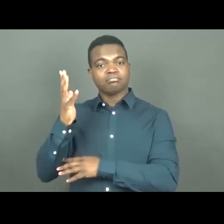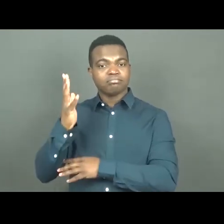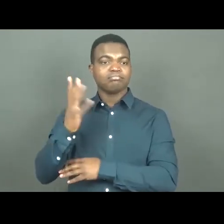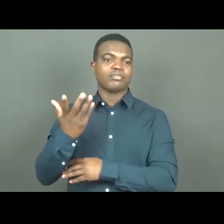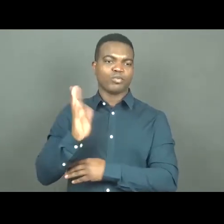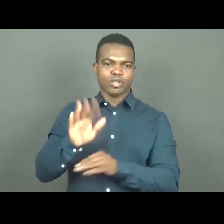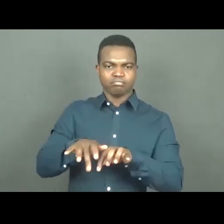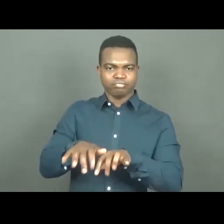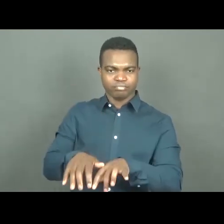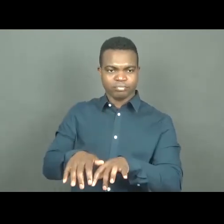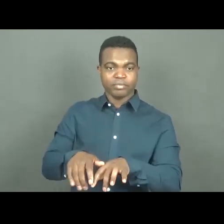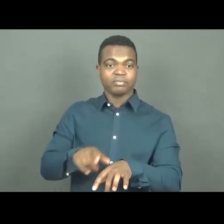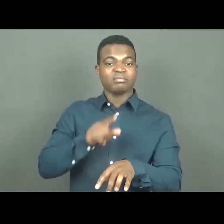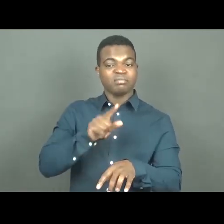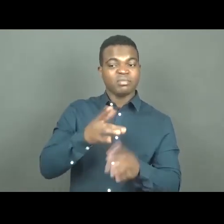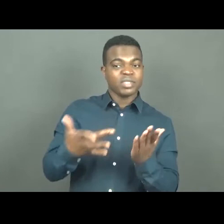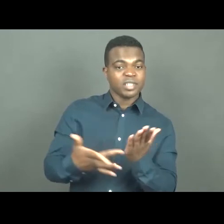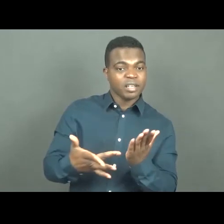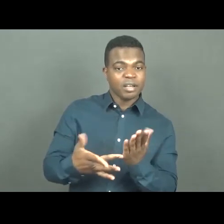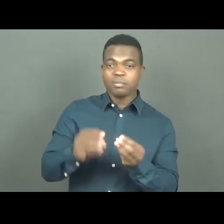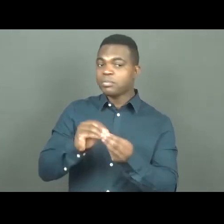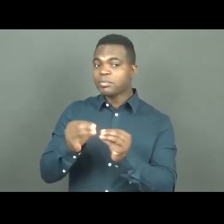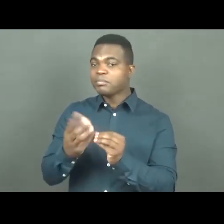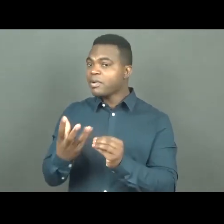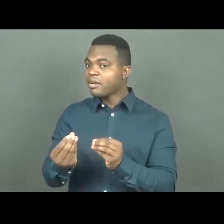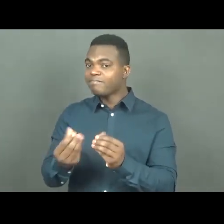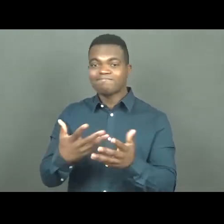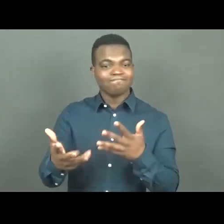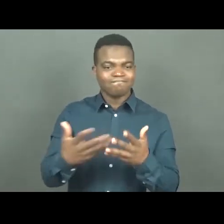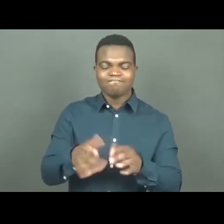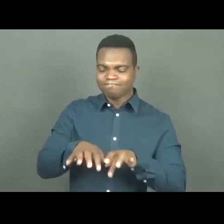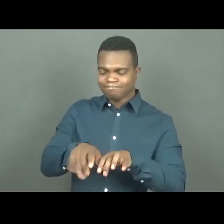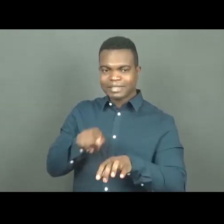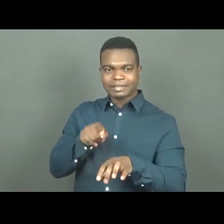I will present the speakers as we go along. Please consult the programme provided in the